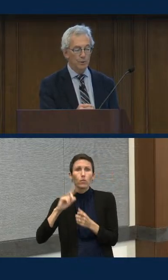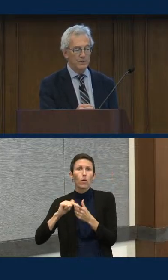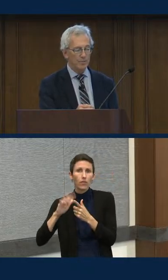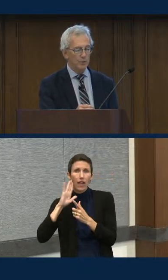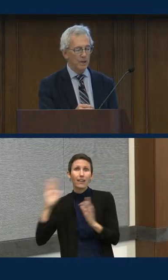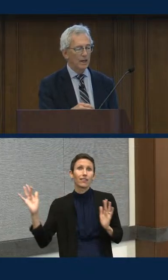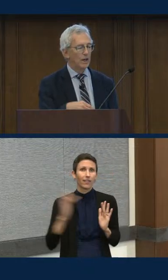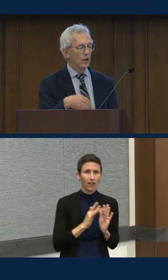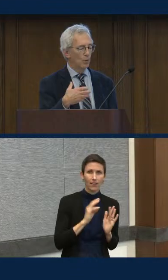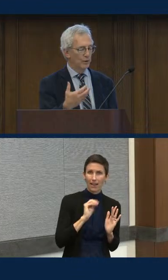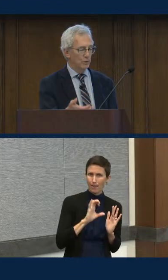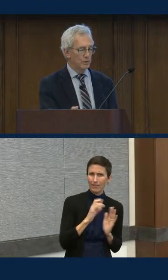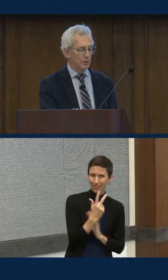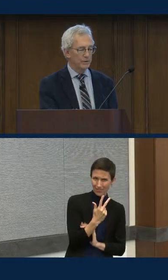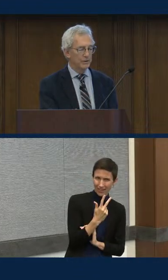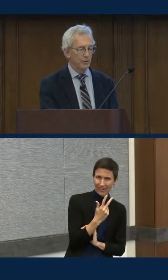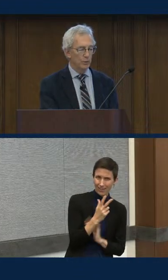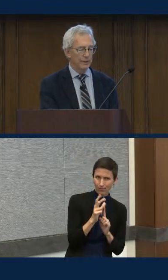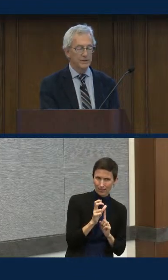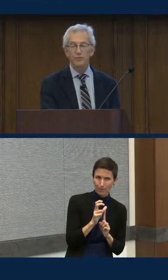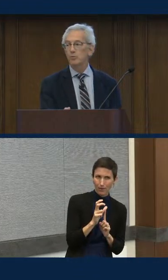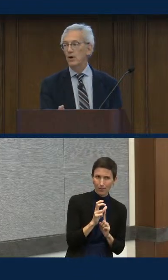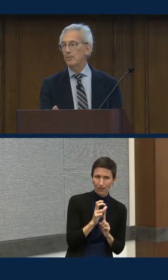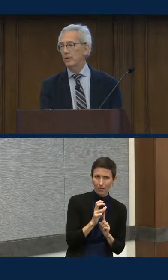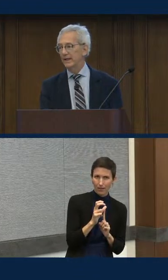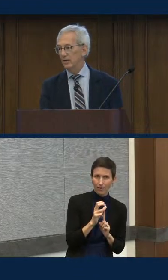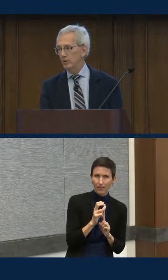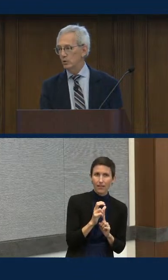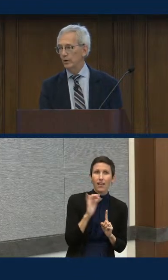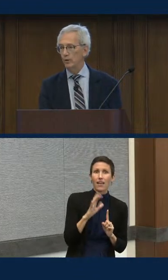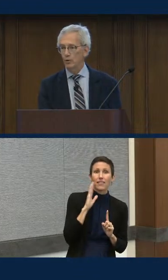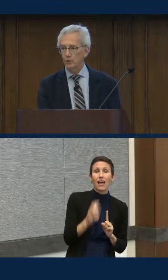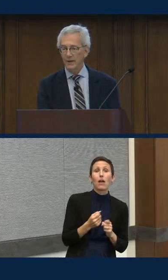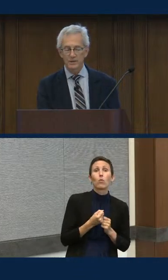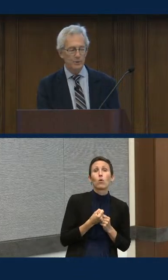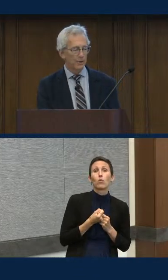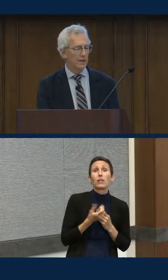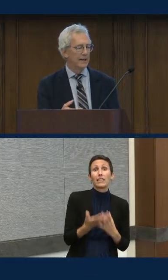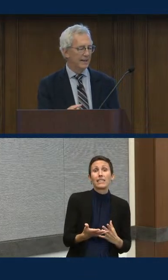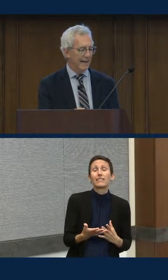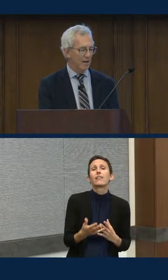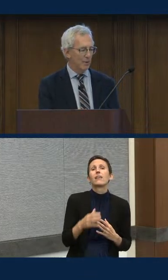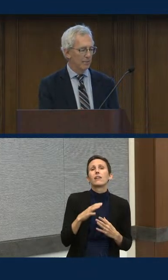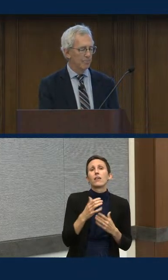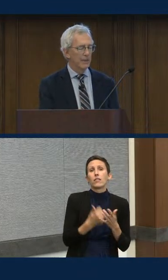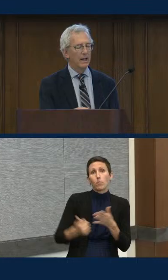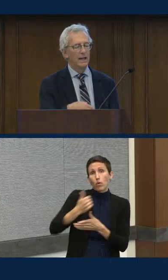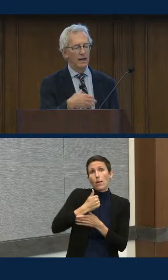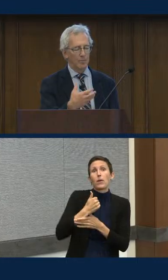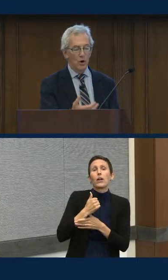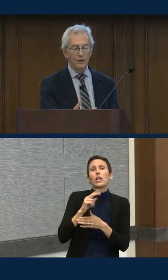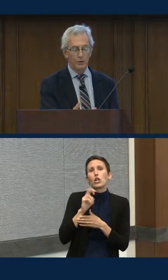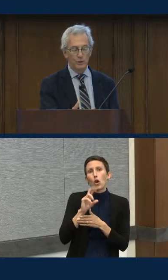results in the release of the primary inhibitory neural